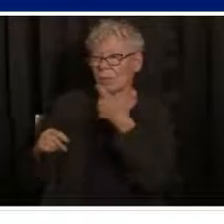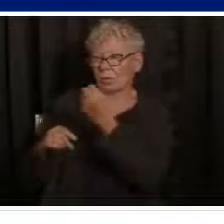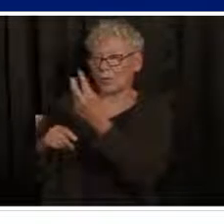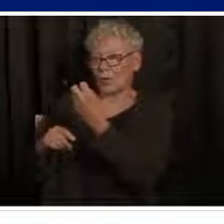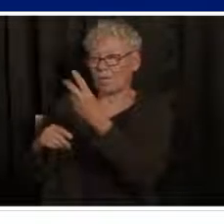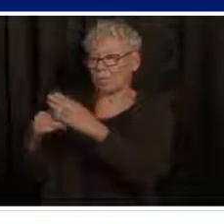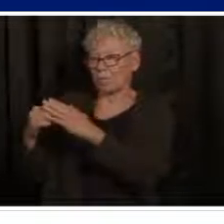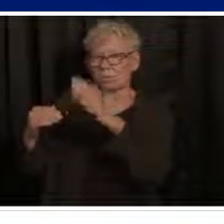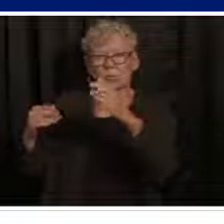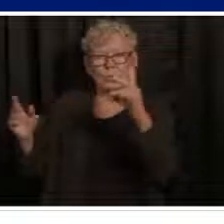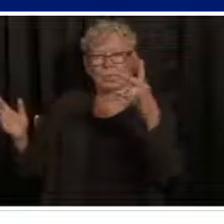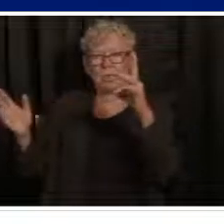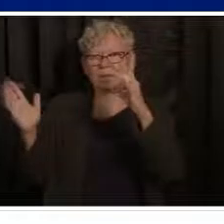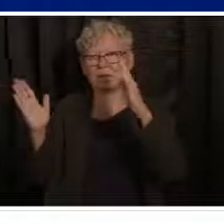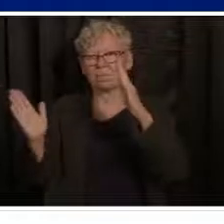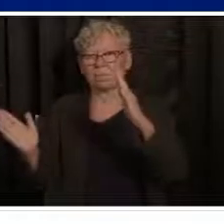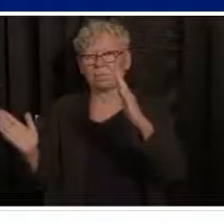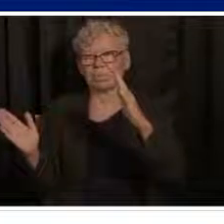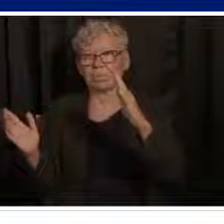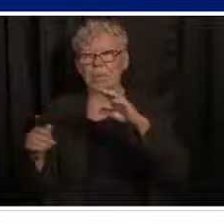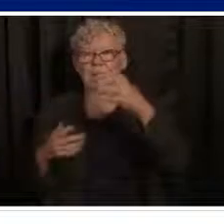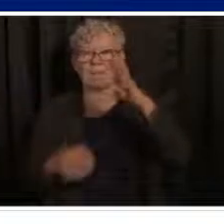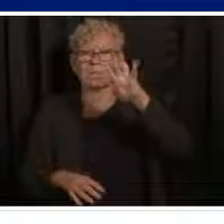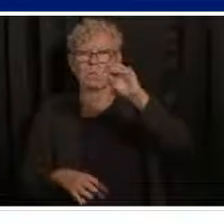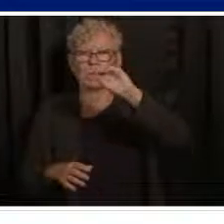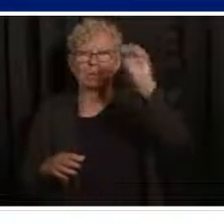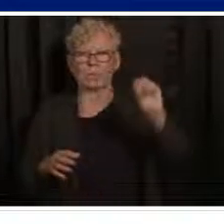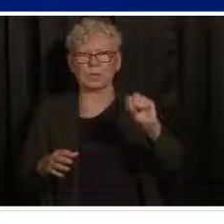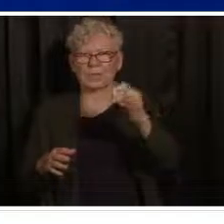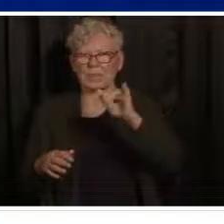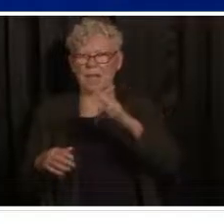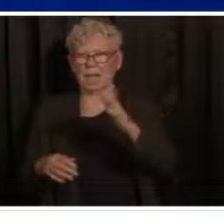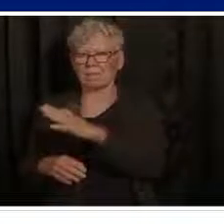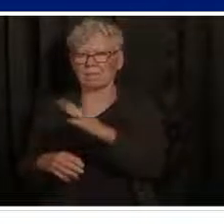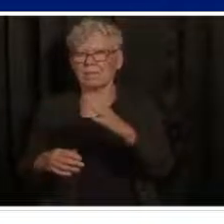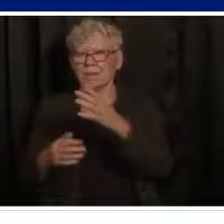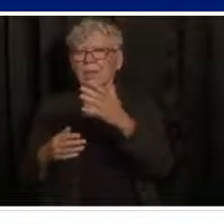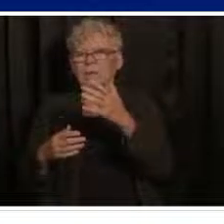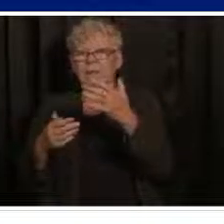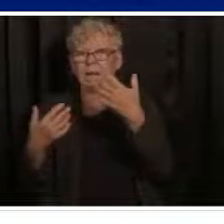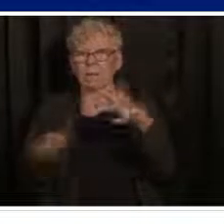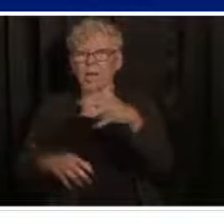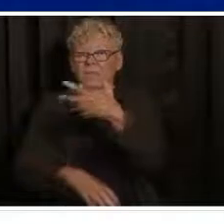there's a lot more work to do as well. Um this will this will help people get protected first and foremost. that's why we're